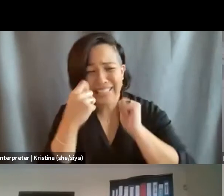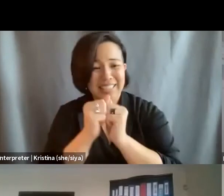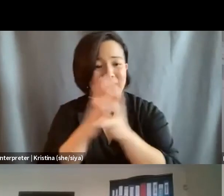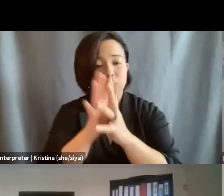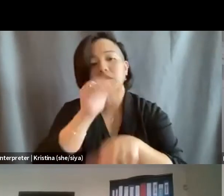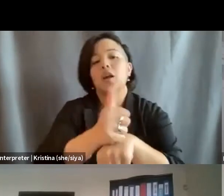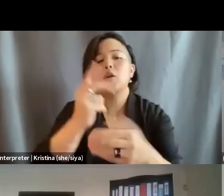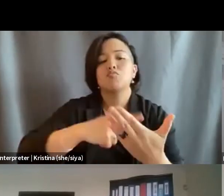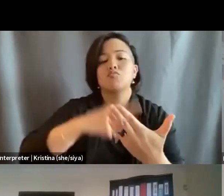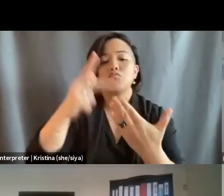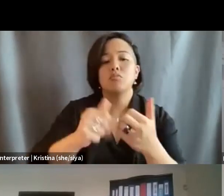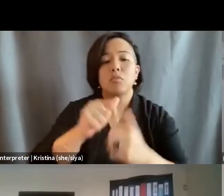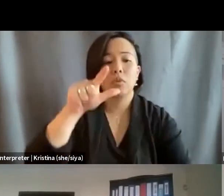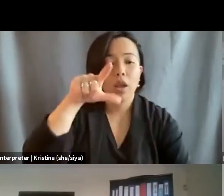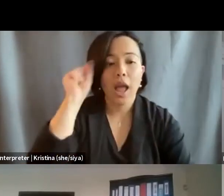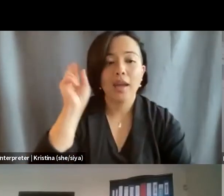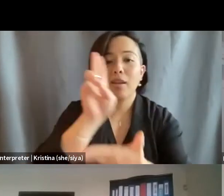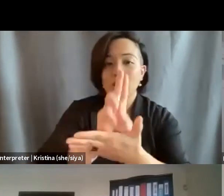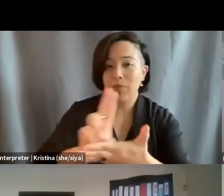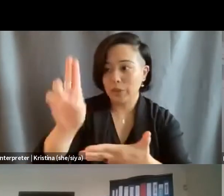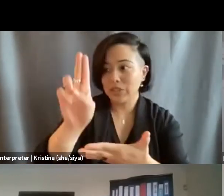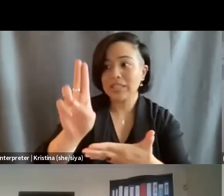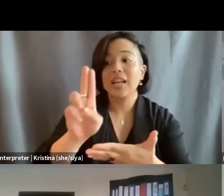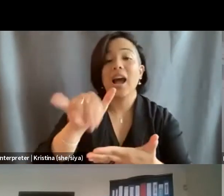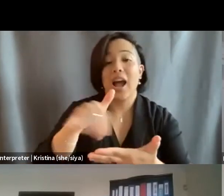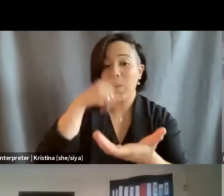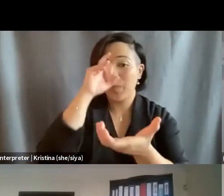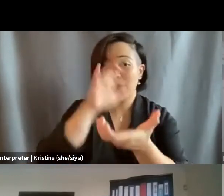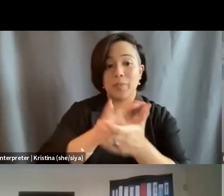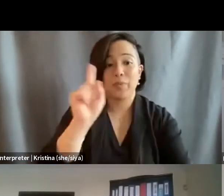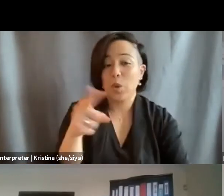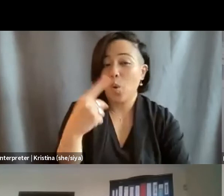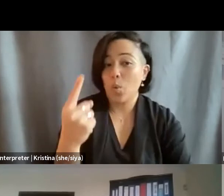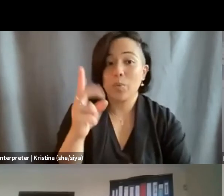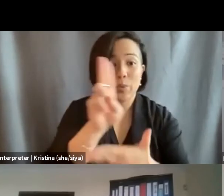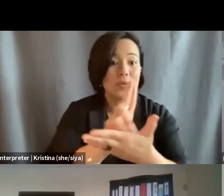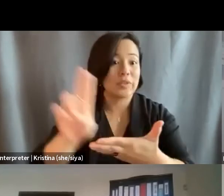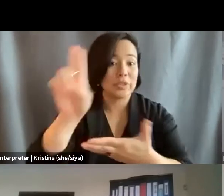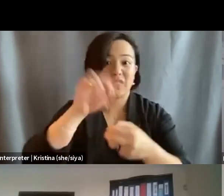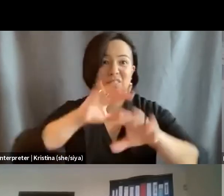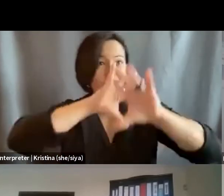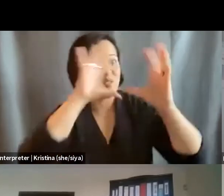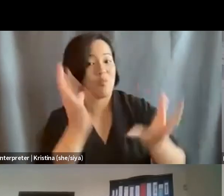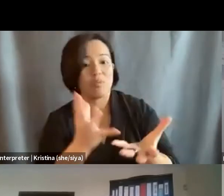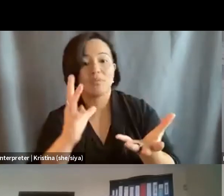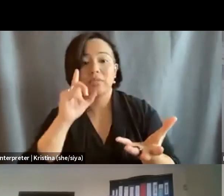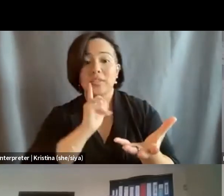a program with Gallaudet University, which is, I believe, the only university in the world, it's here in Washington DC,